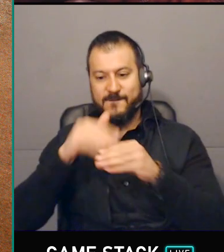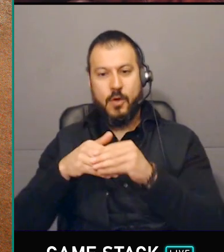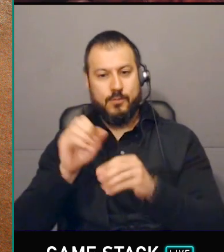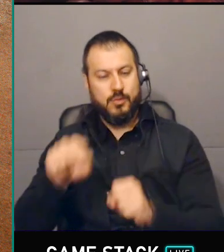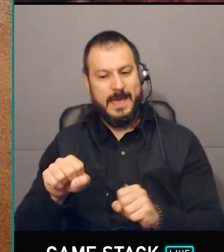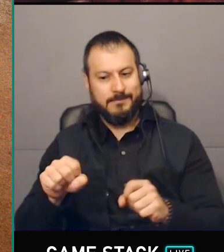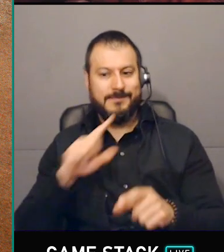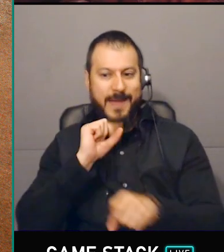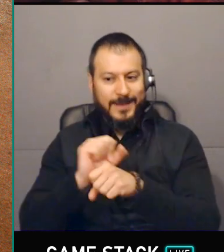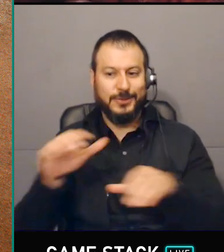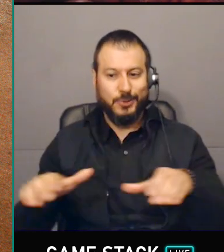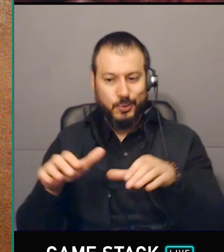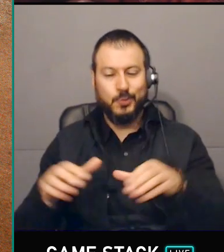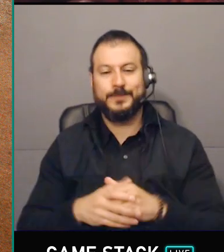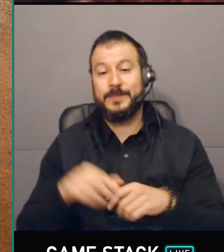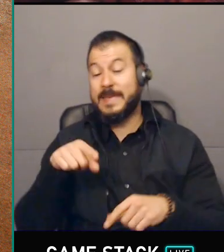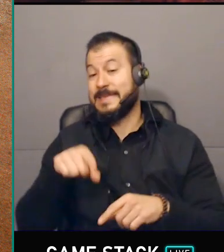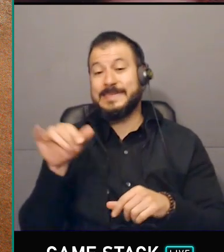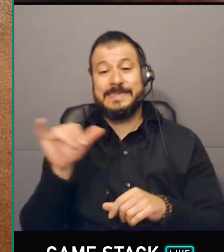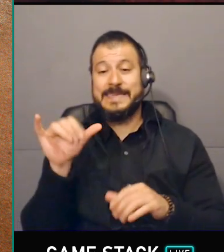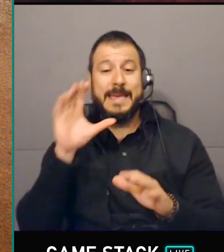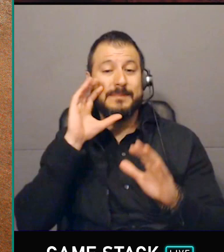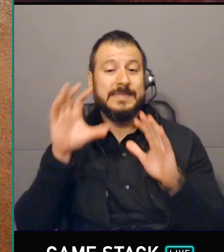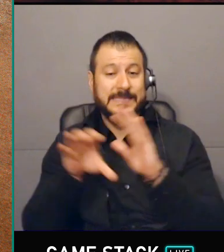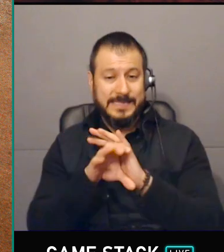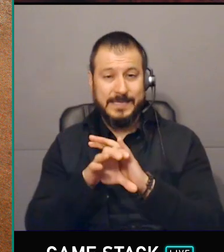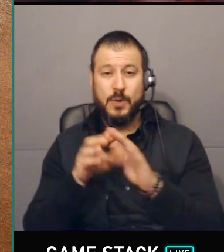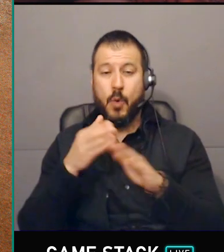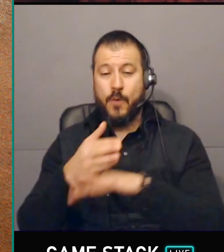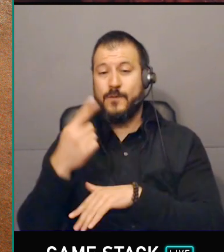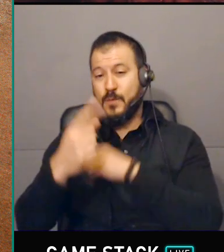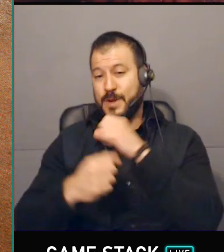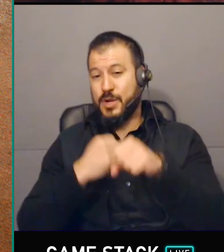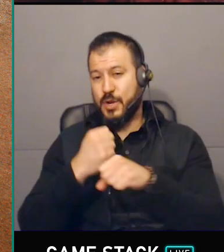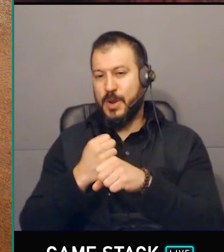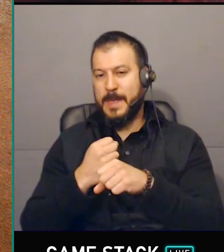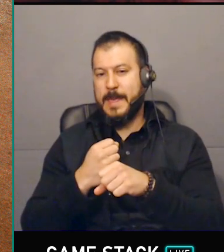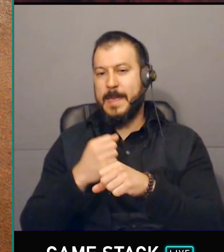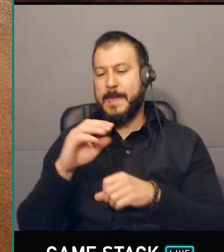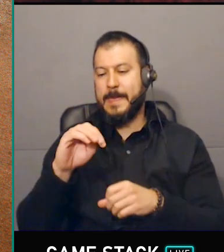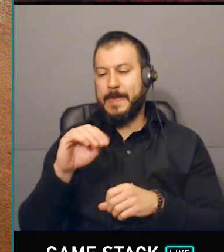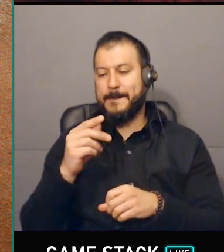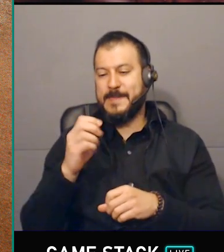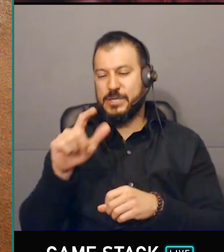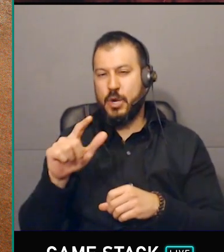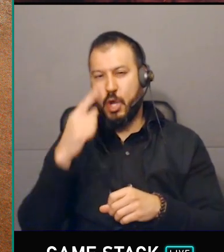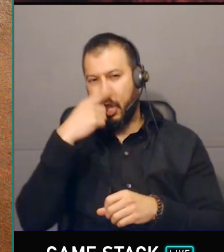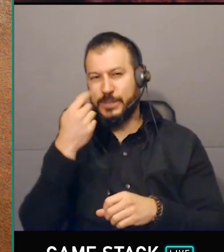And so here's the same scene in over the course of the year. Our material model has evolved a little bit so it